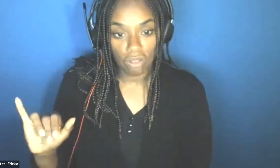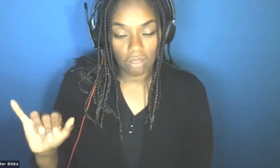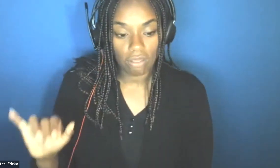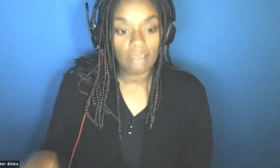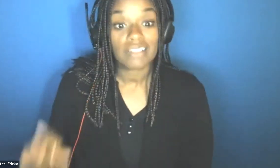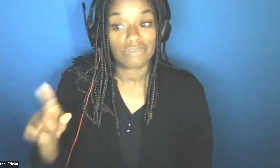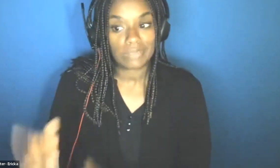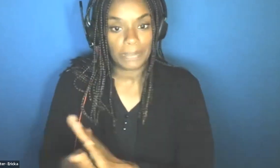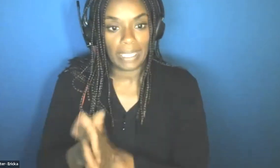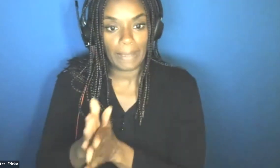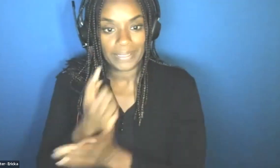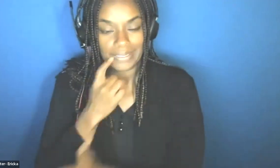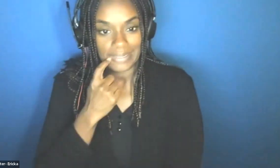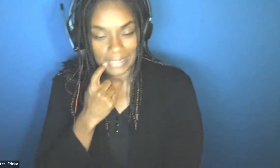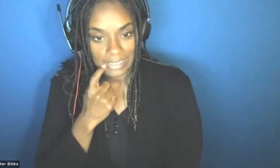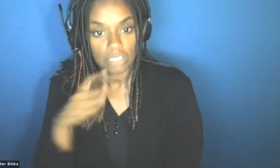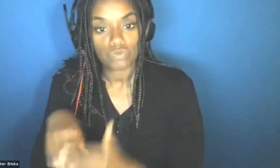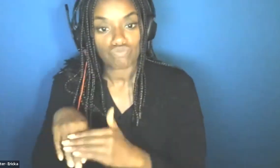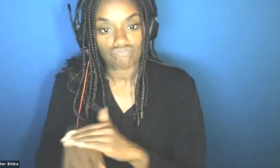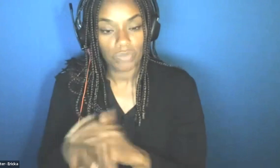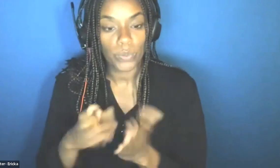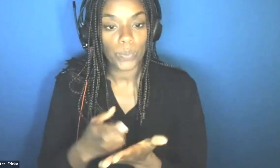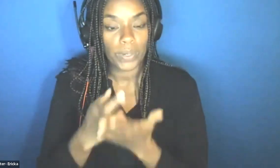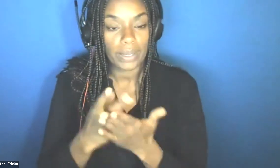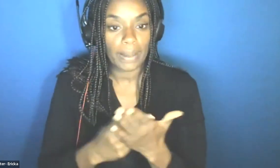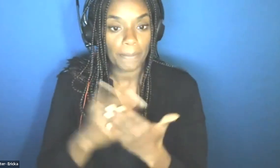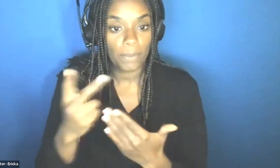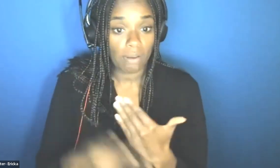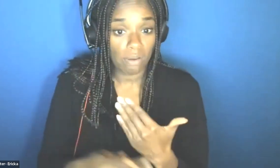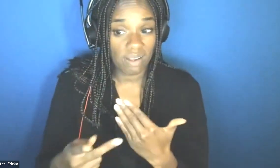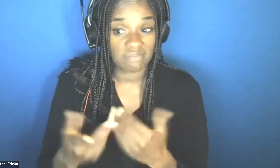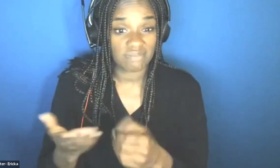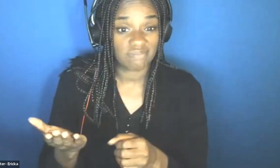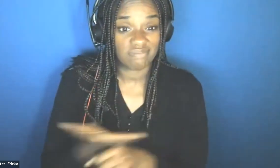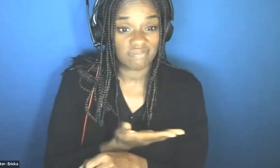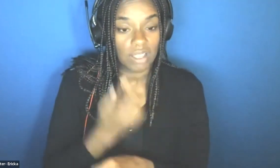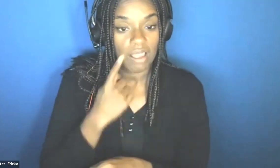And she was claiming disability discrimination due to her drug addiction.